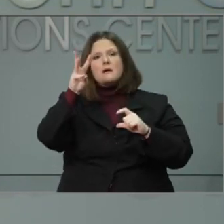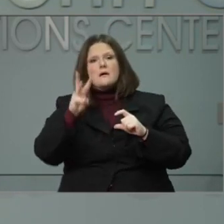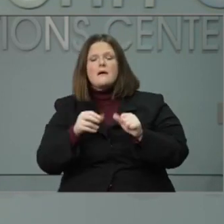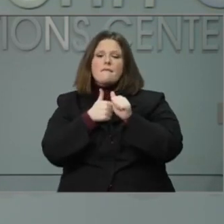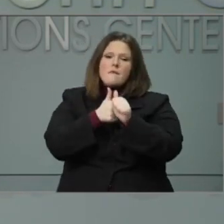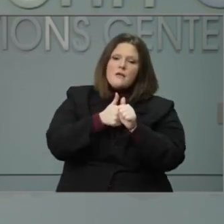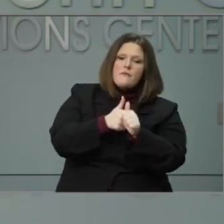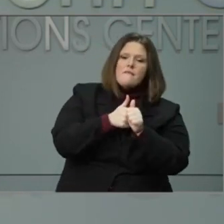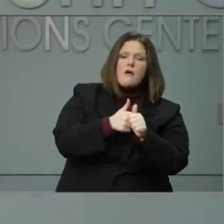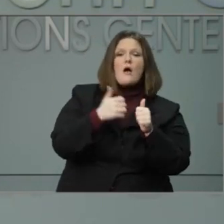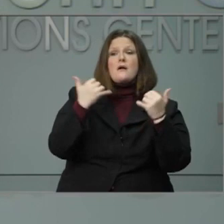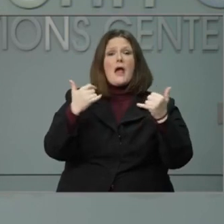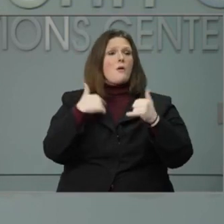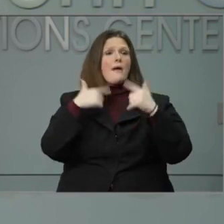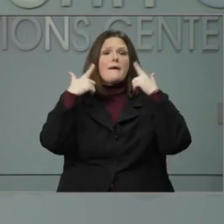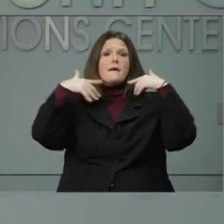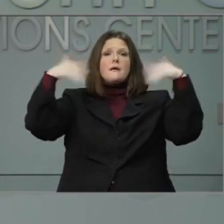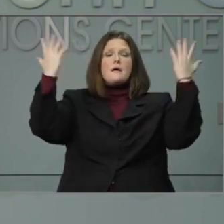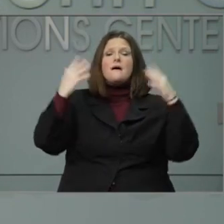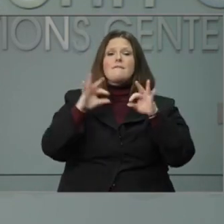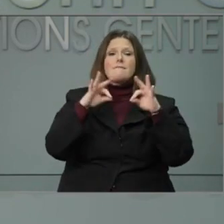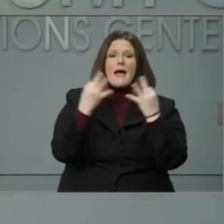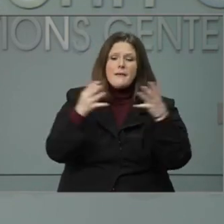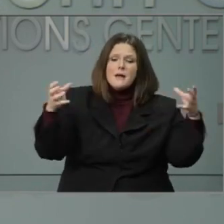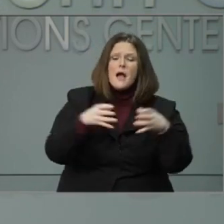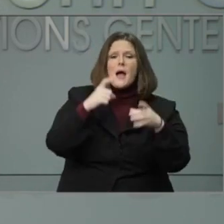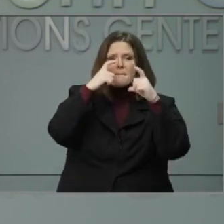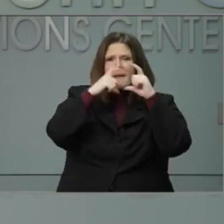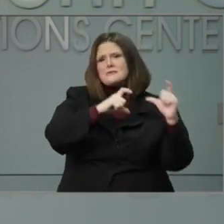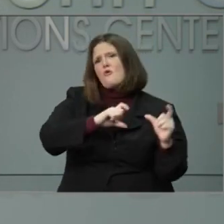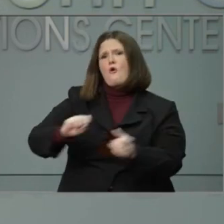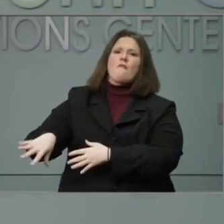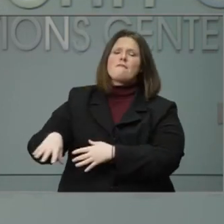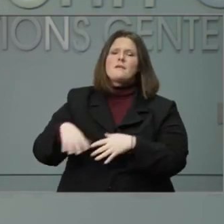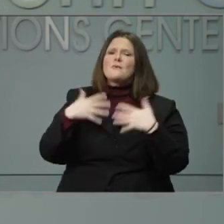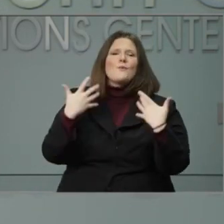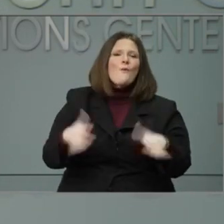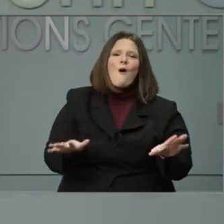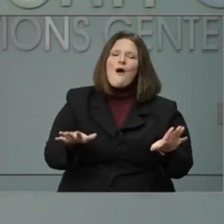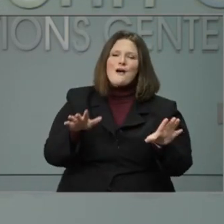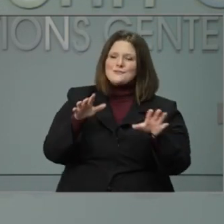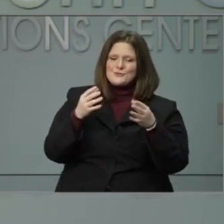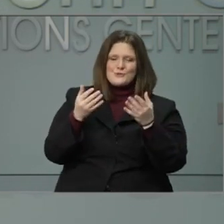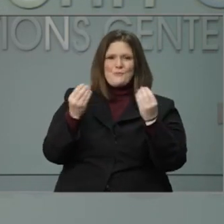EIGHT MONTHS OF SACRIFICES GO TO THE WASTE BY DROPPING OUR GUARD OR IGNORING SAFETY MEASURES